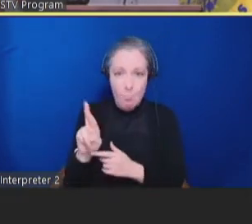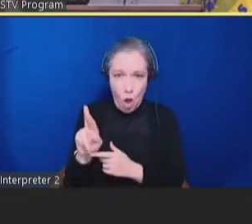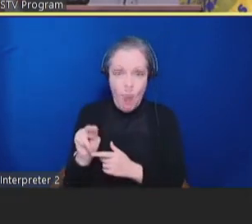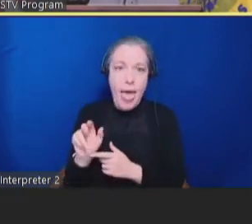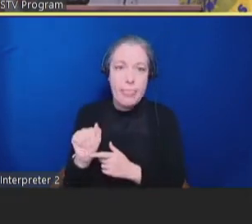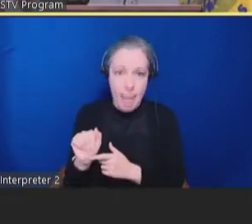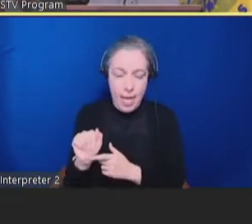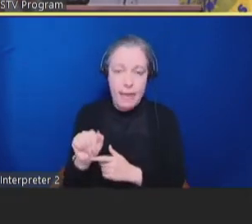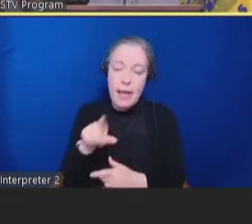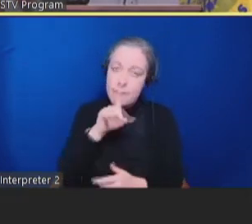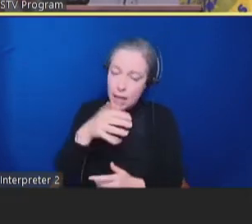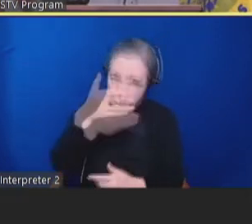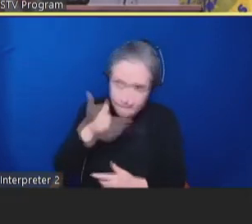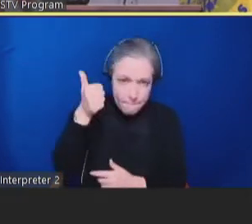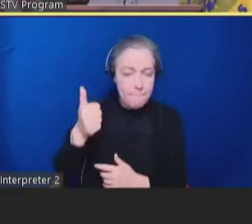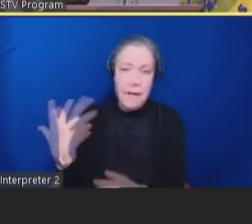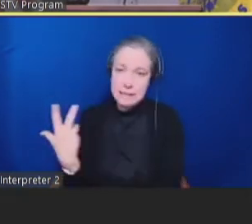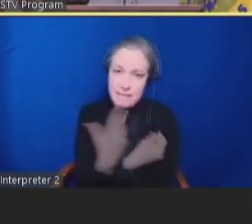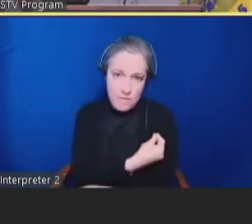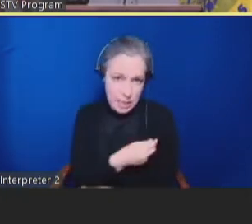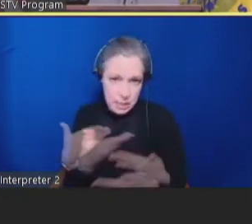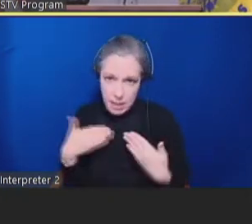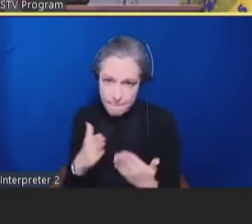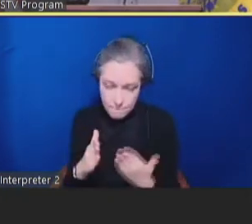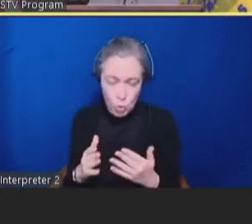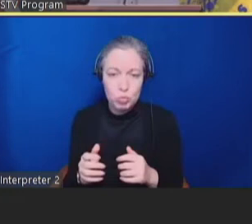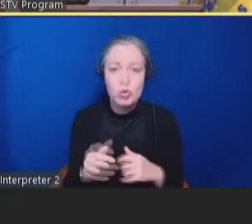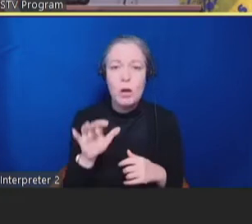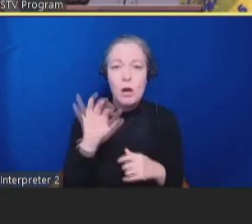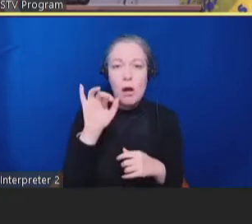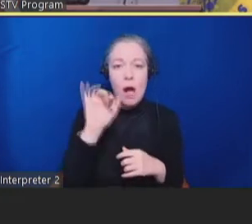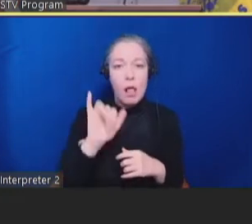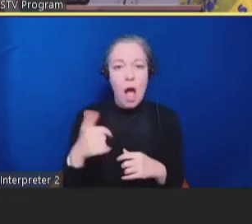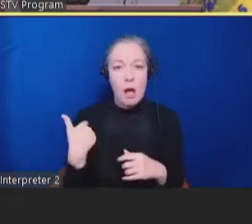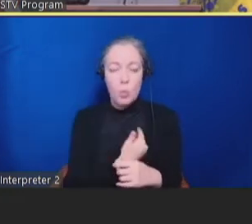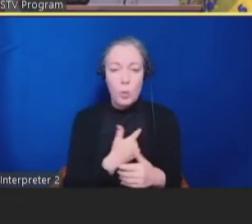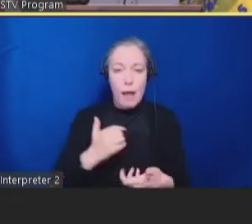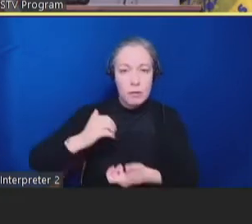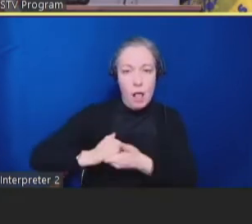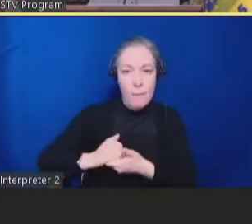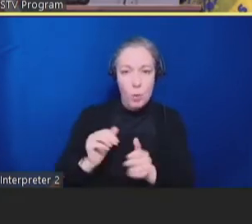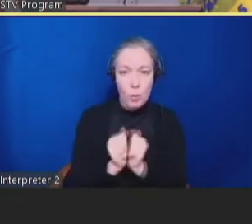And then we forged a collaboration between our group and then not so well-known biotechnology